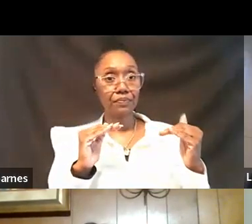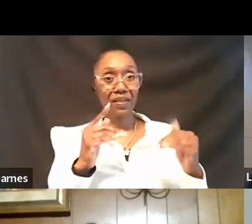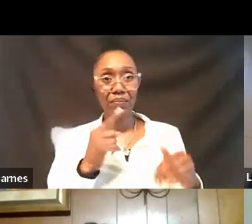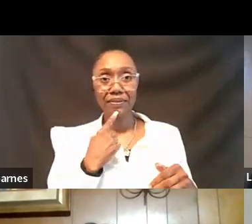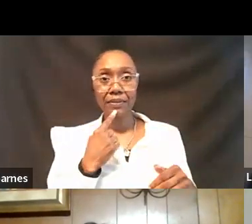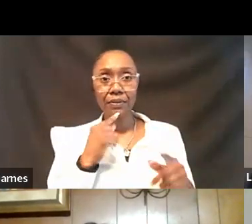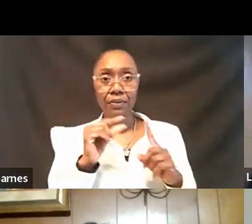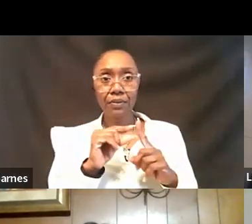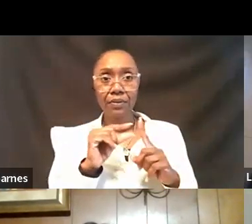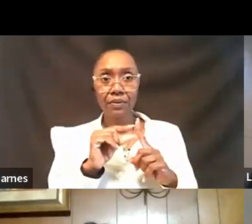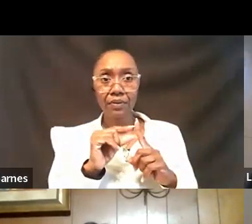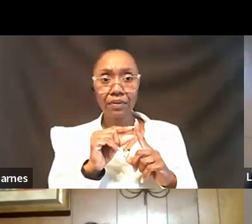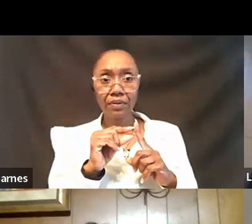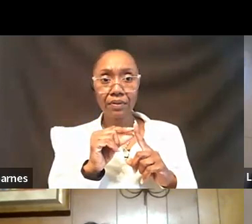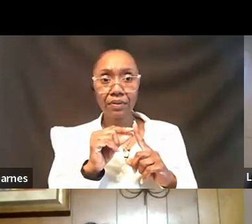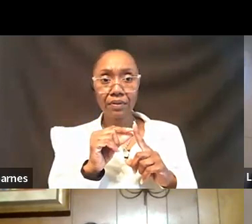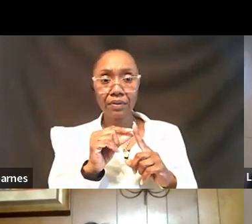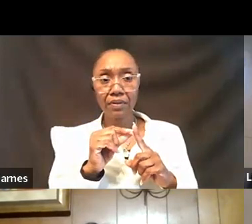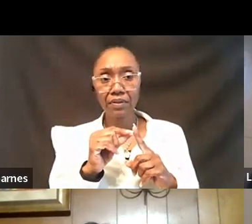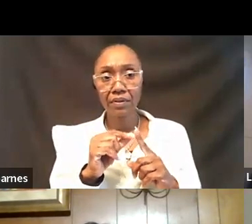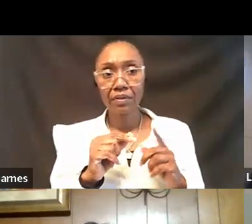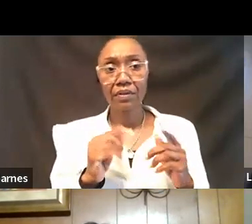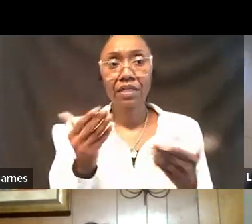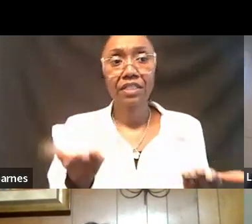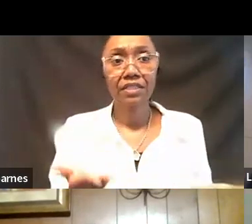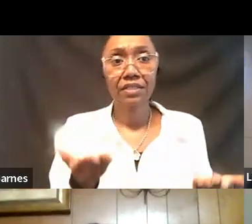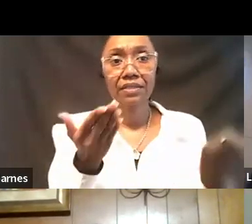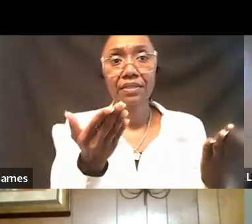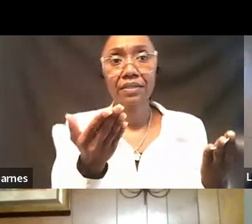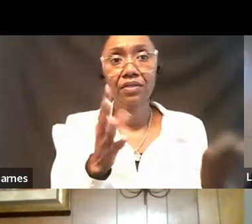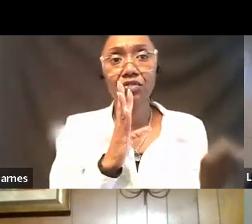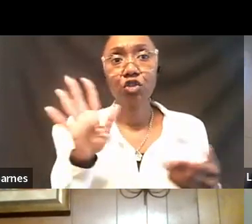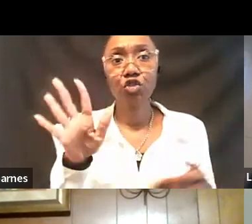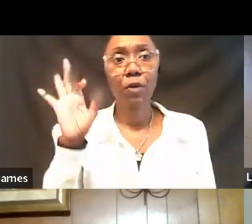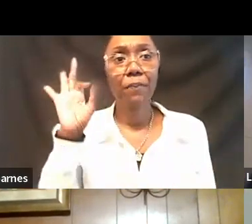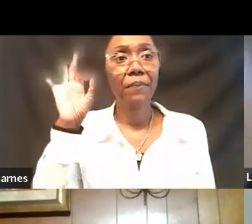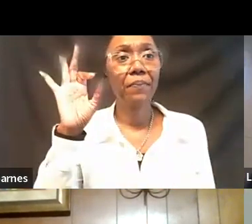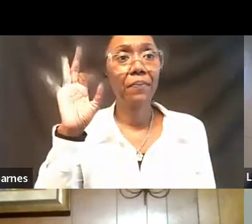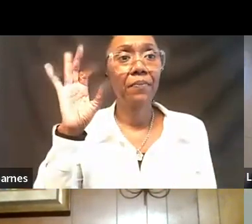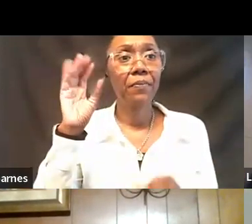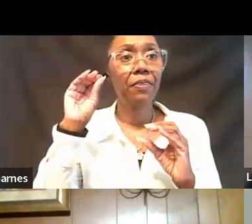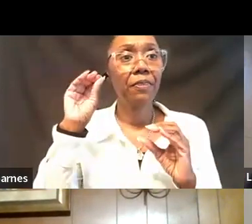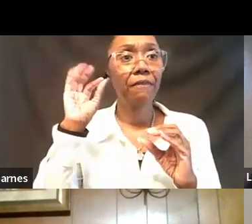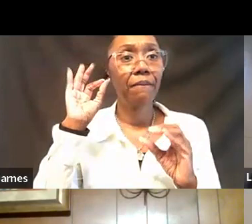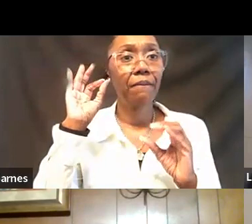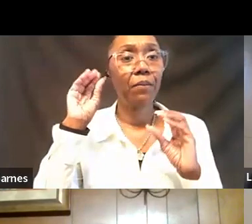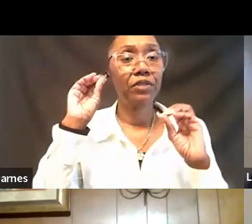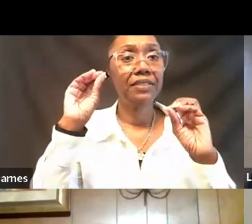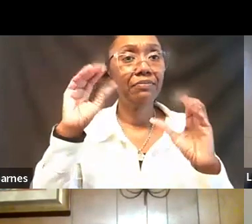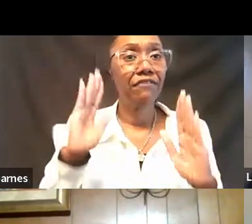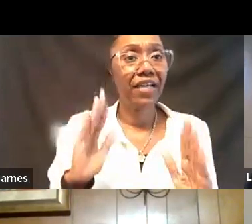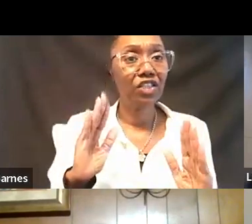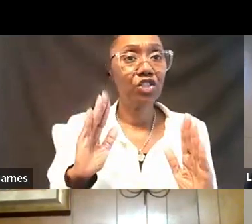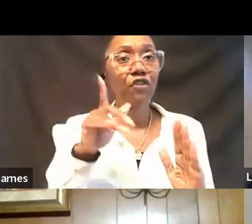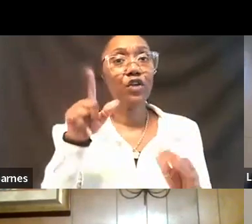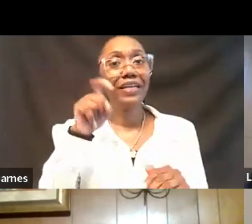About your needs and the suggested that you talk to your professors, about your needs and the disability office.